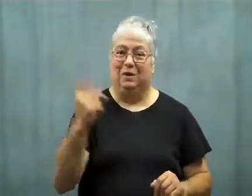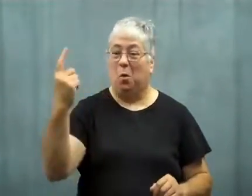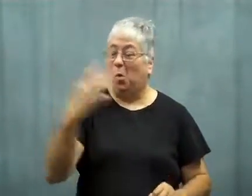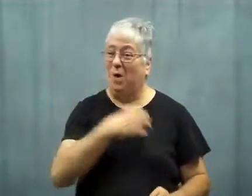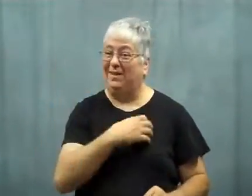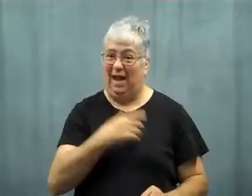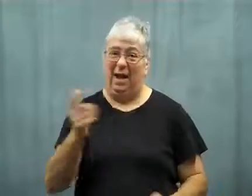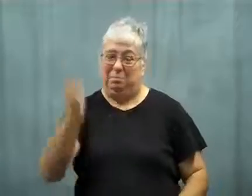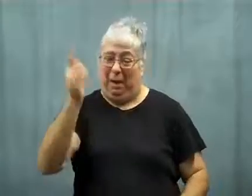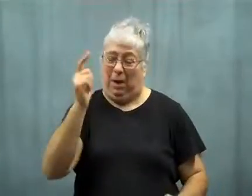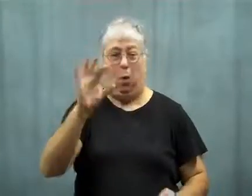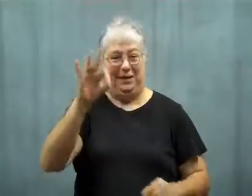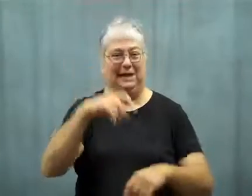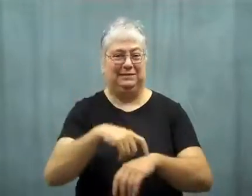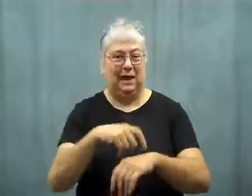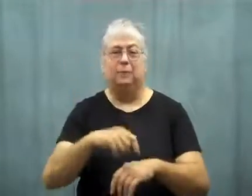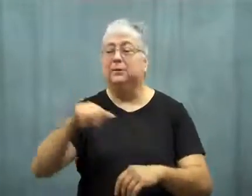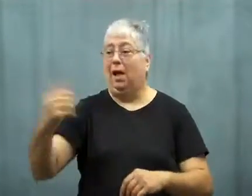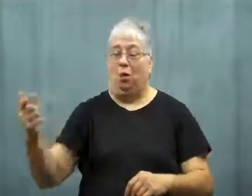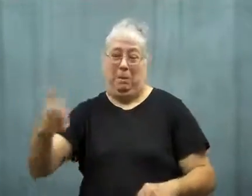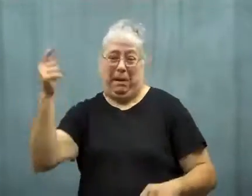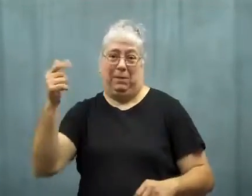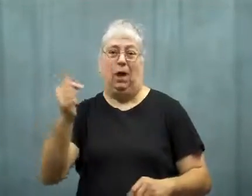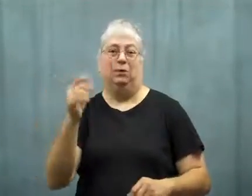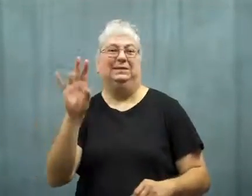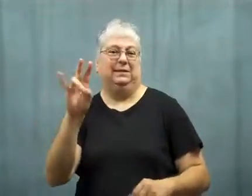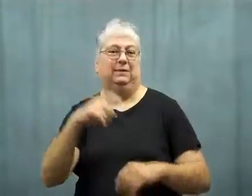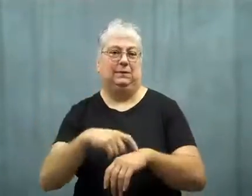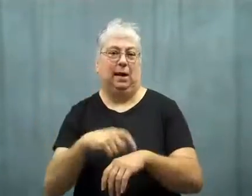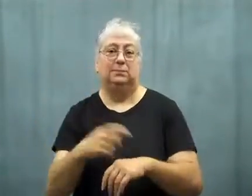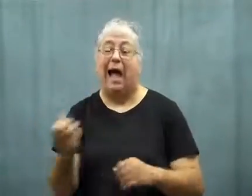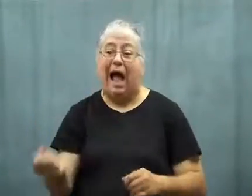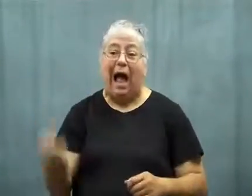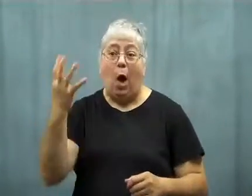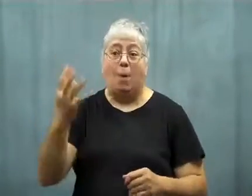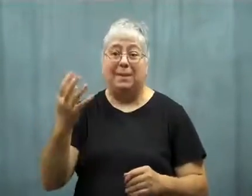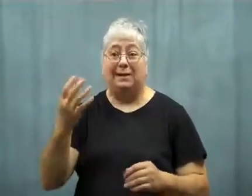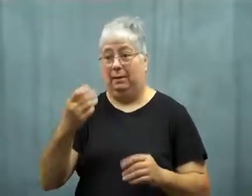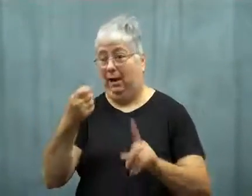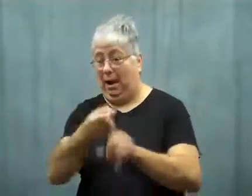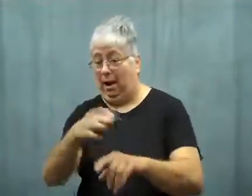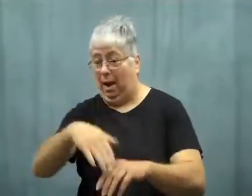One officer fired nine times, the other shot 7 times.